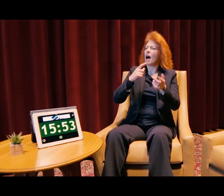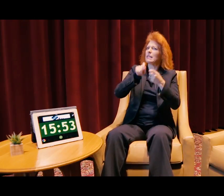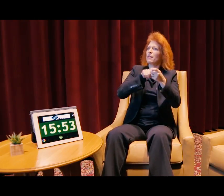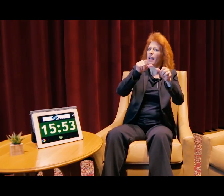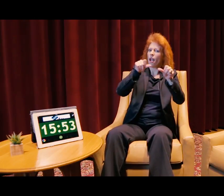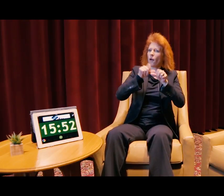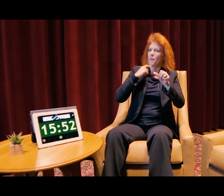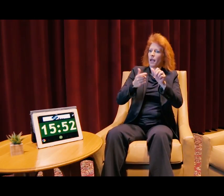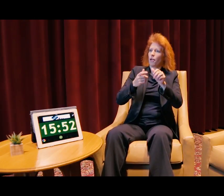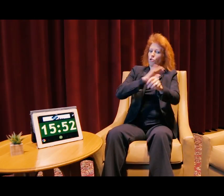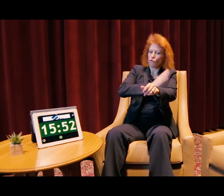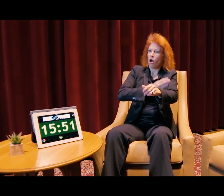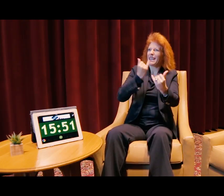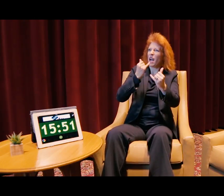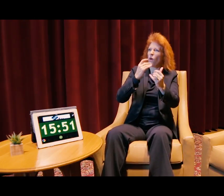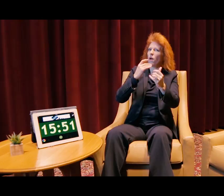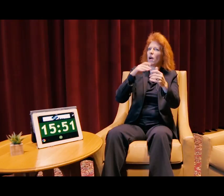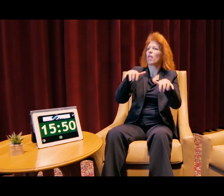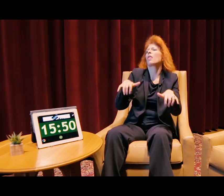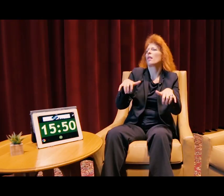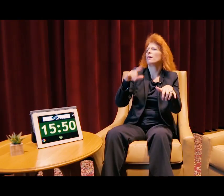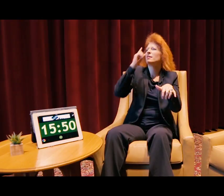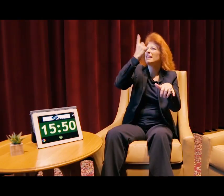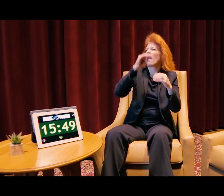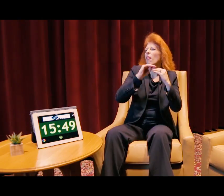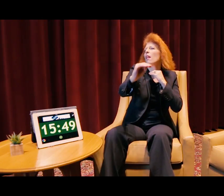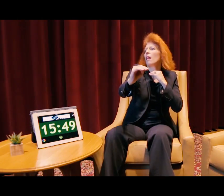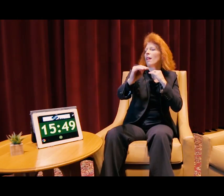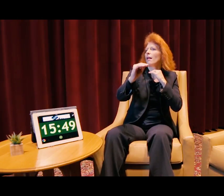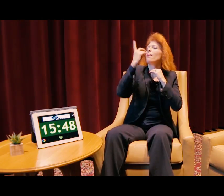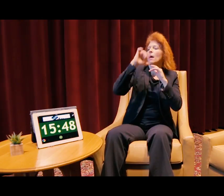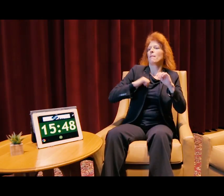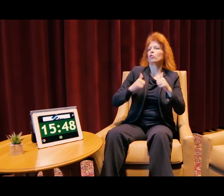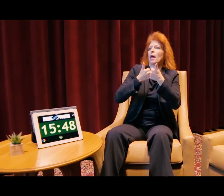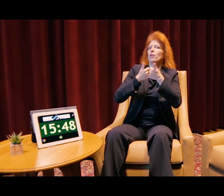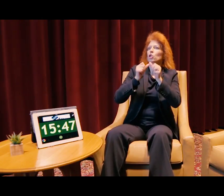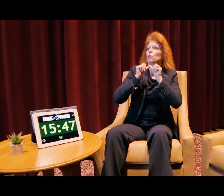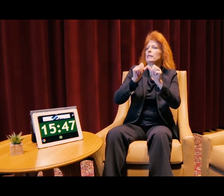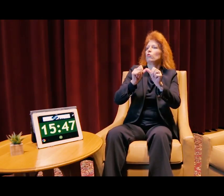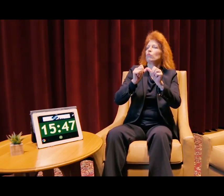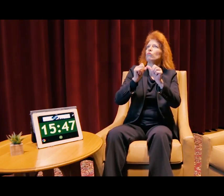and now I'm stale in that area. And that is my big challenge, is trying to stay